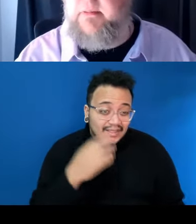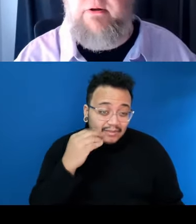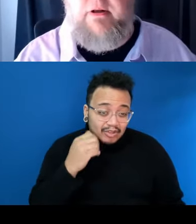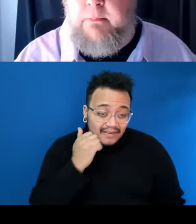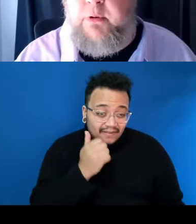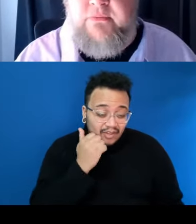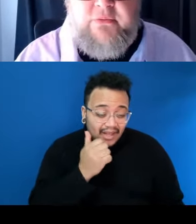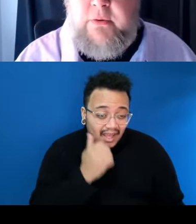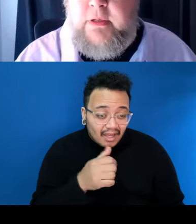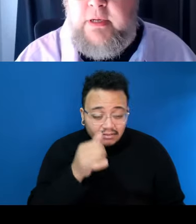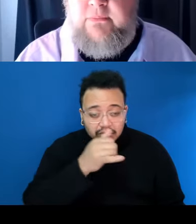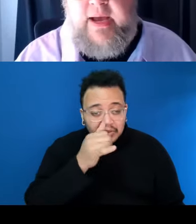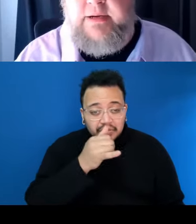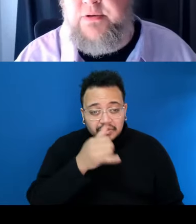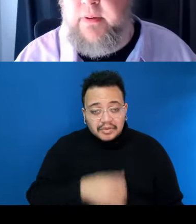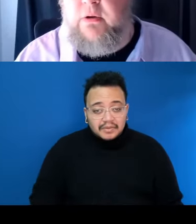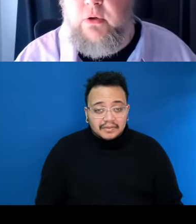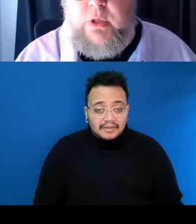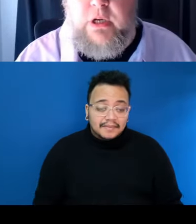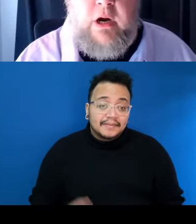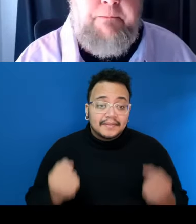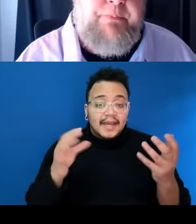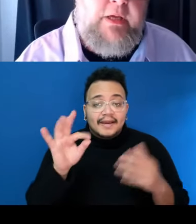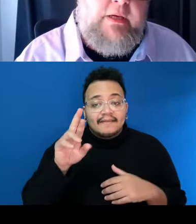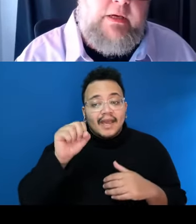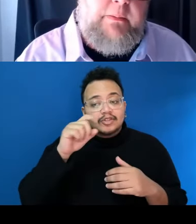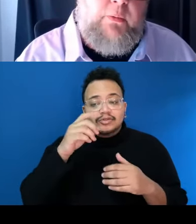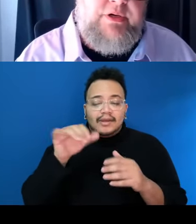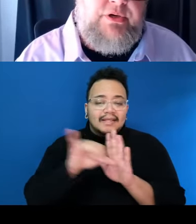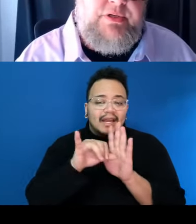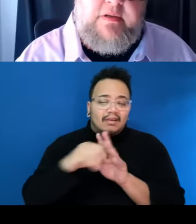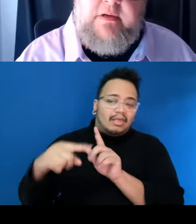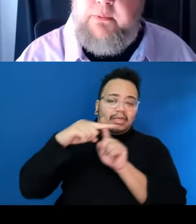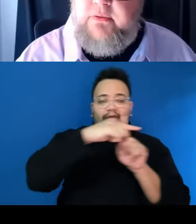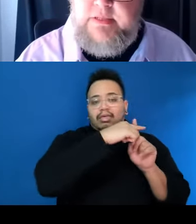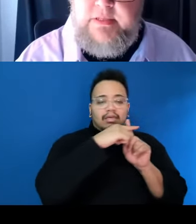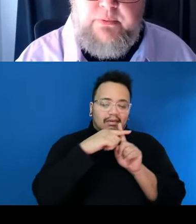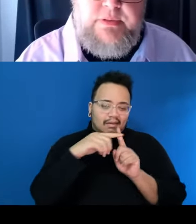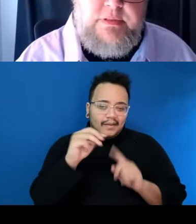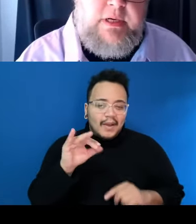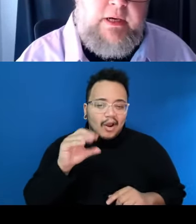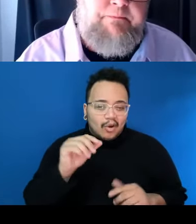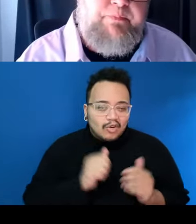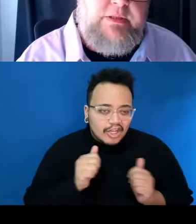about a number of different factors about who we are. I wanted to share just a couple of examples.